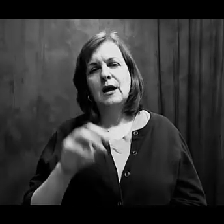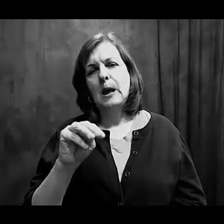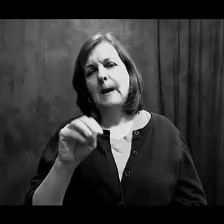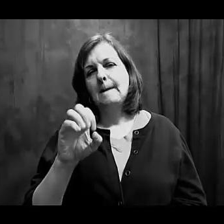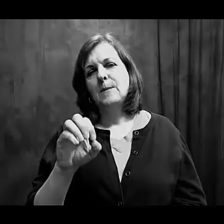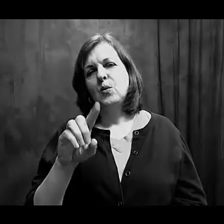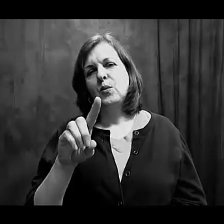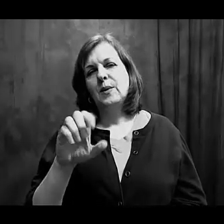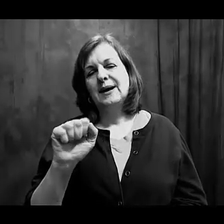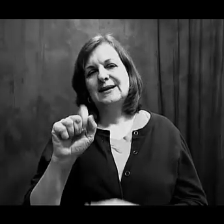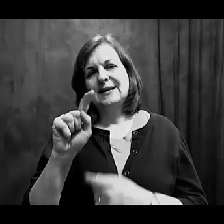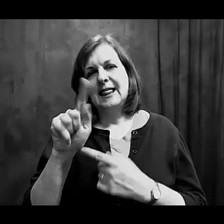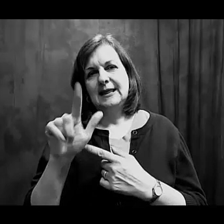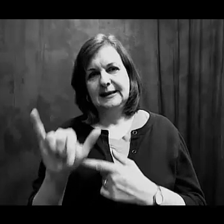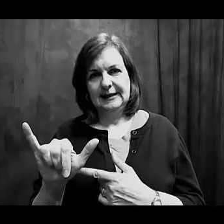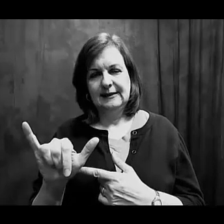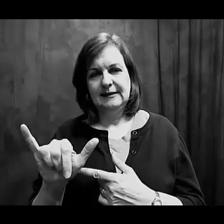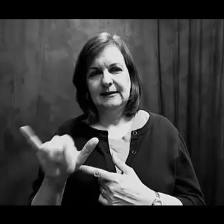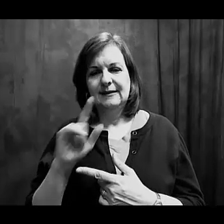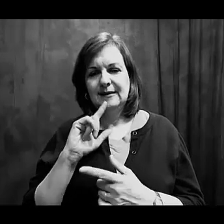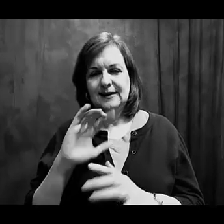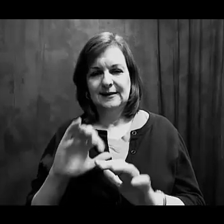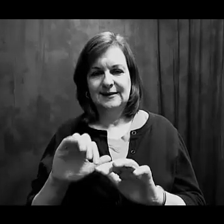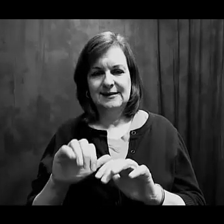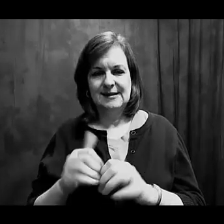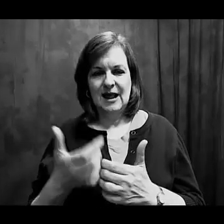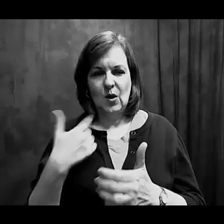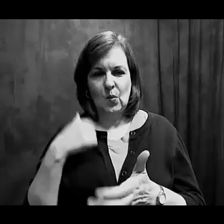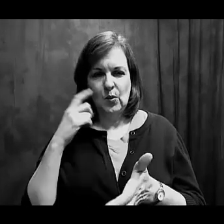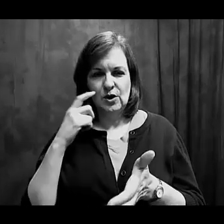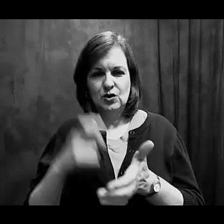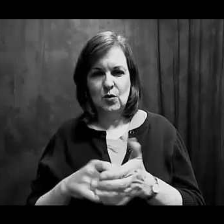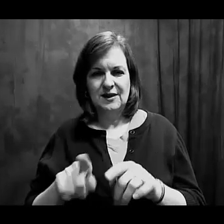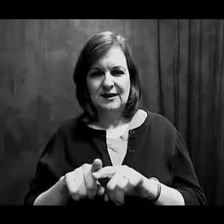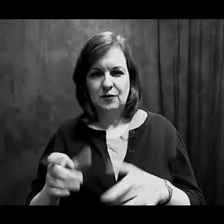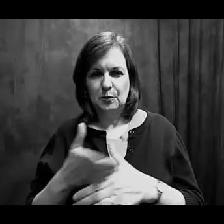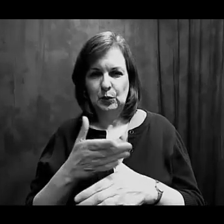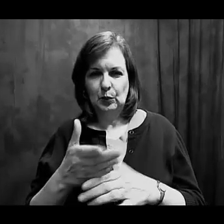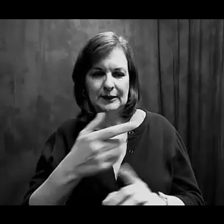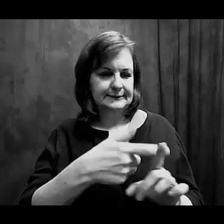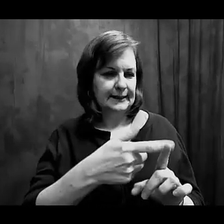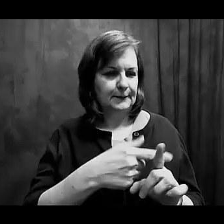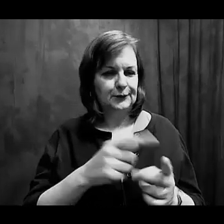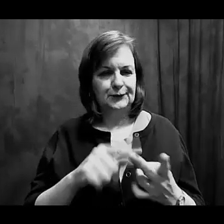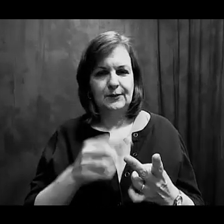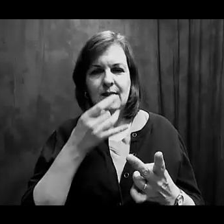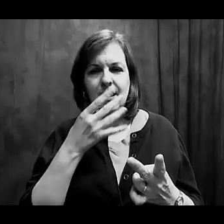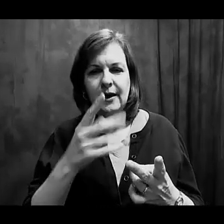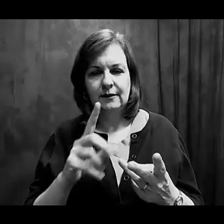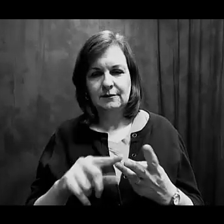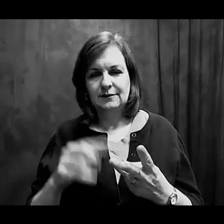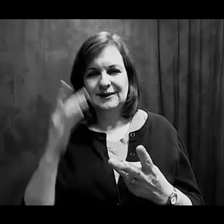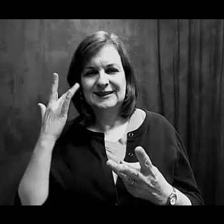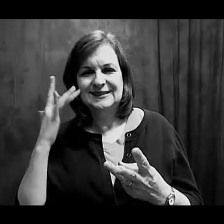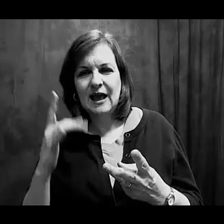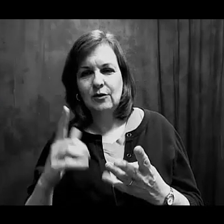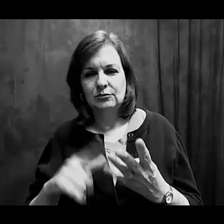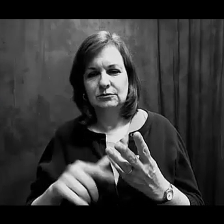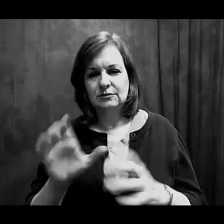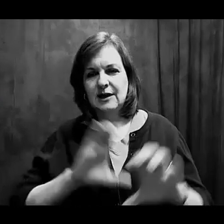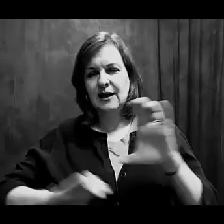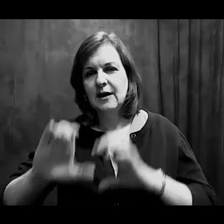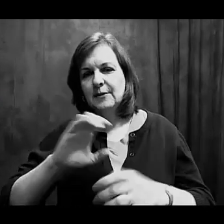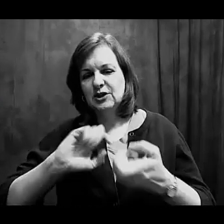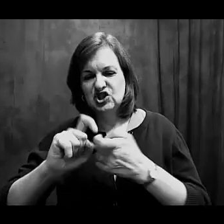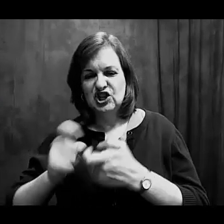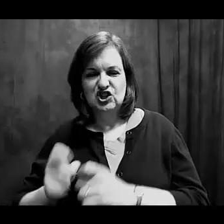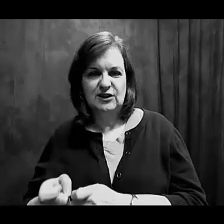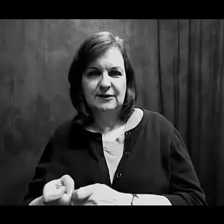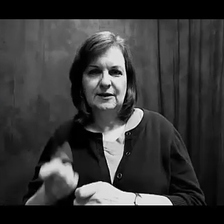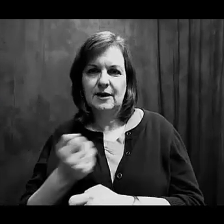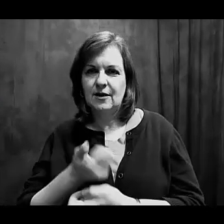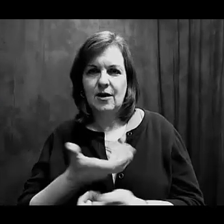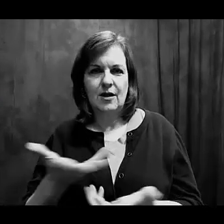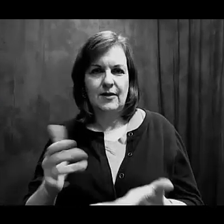and modality is how we differentiate things like temperature and light and sound and chemical changes and all of this